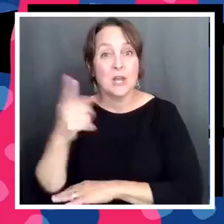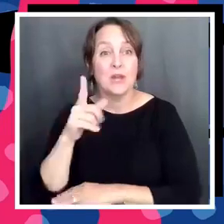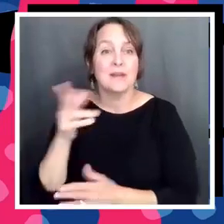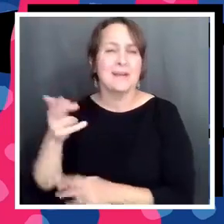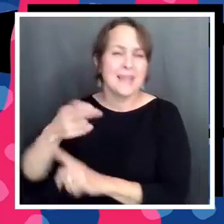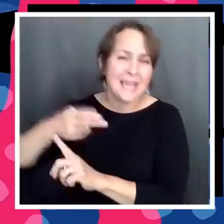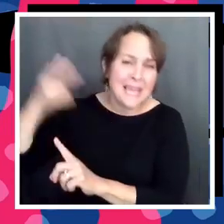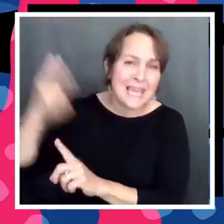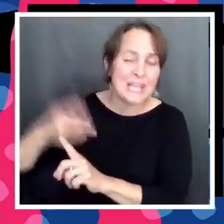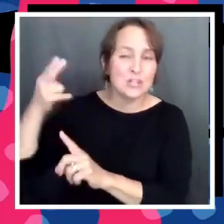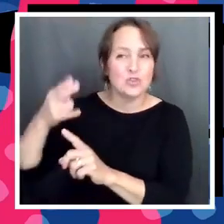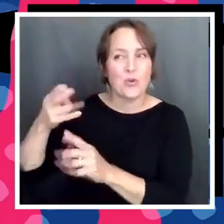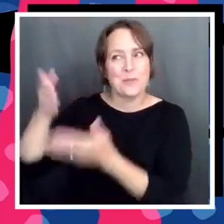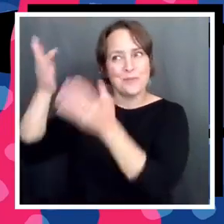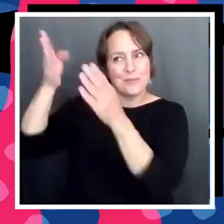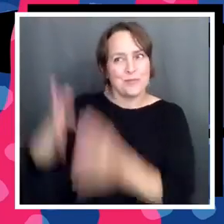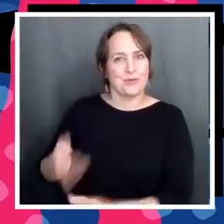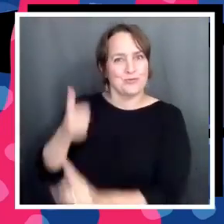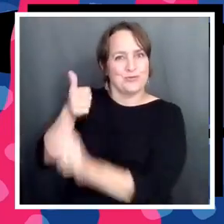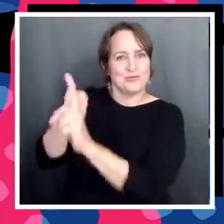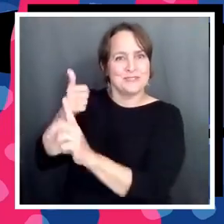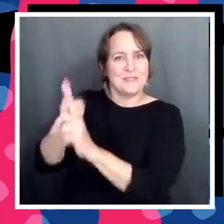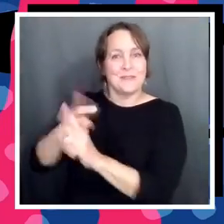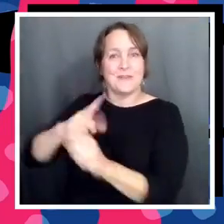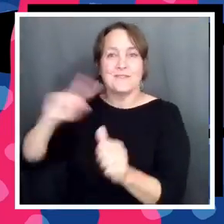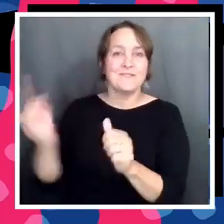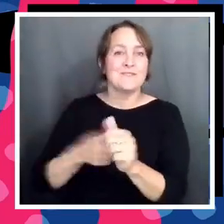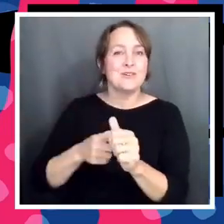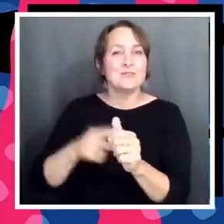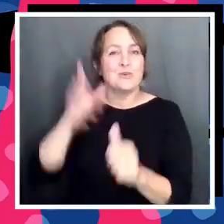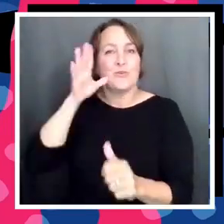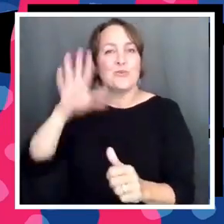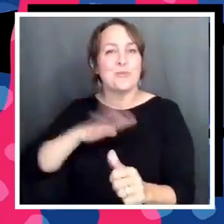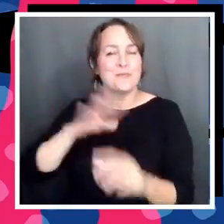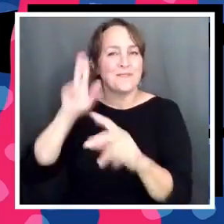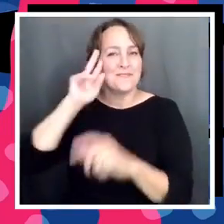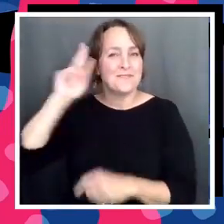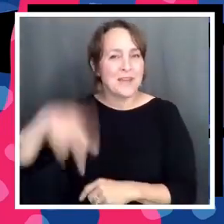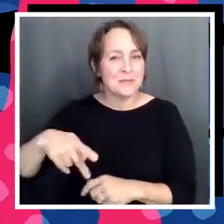I HAVE THE HONOR AND PRIVILEGE OF INTRODUCING OUR KEYNOTE